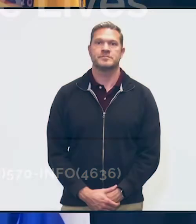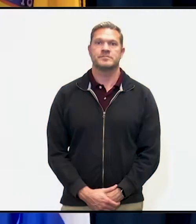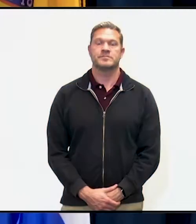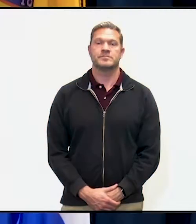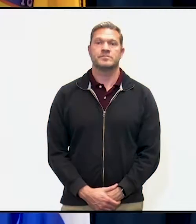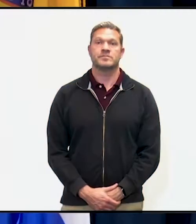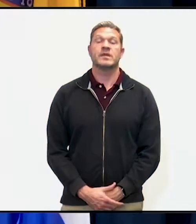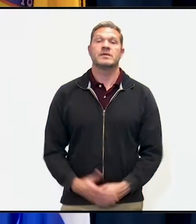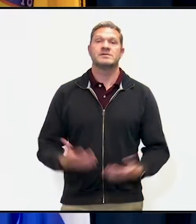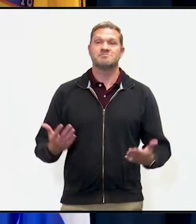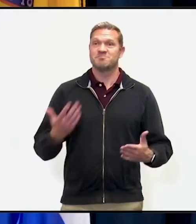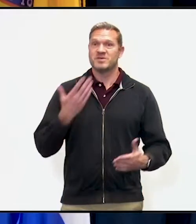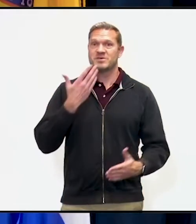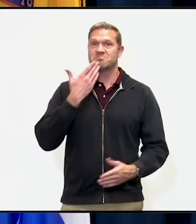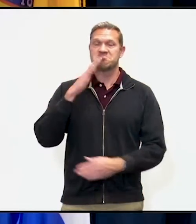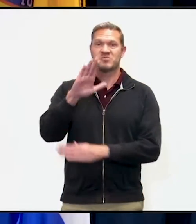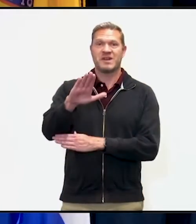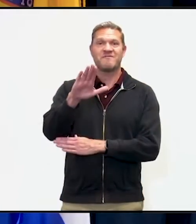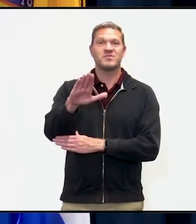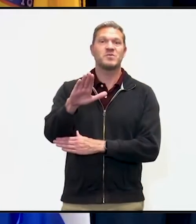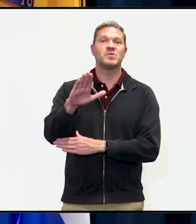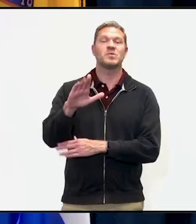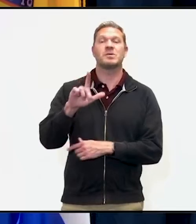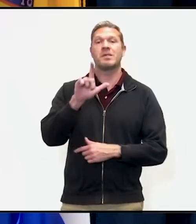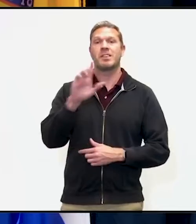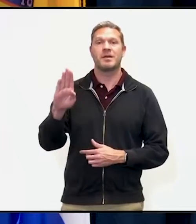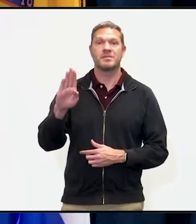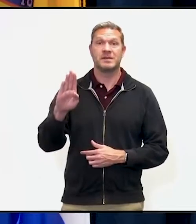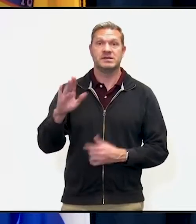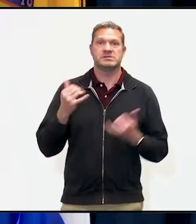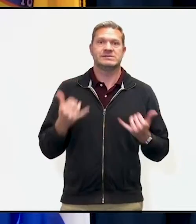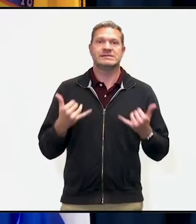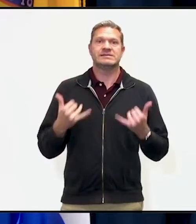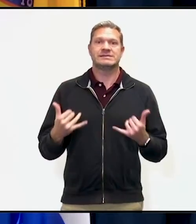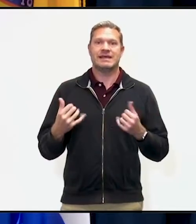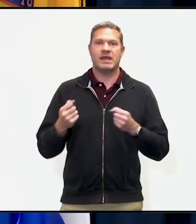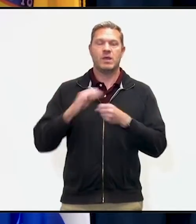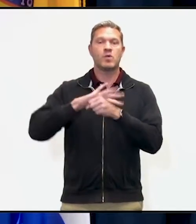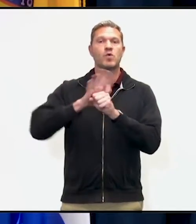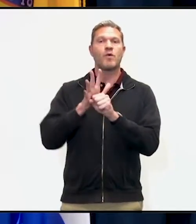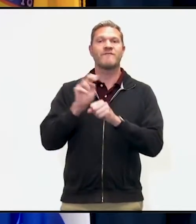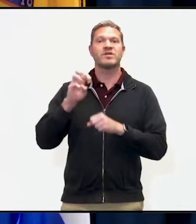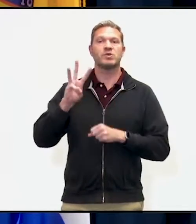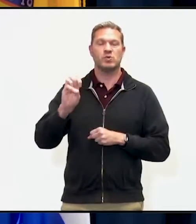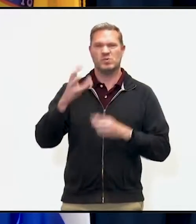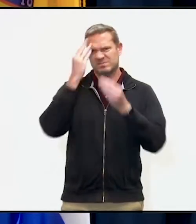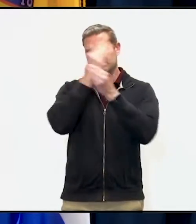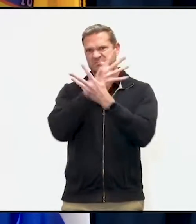Alright well good afternoon Long Beach. Today is our community and press briefing for March the 31st 2021.